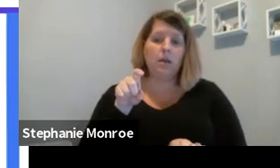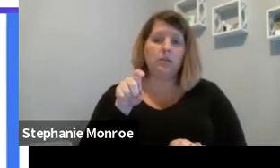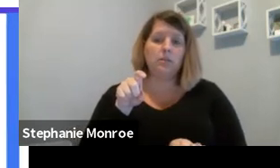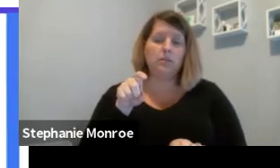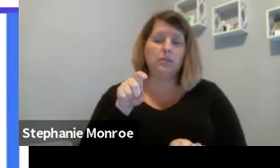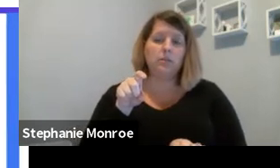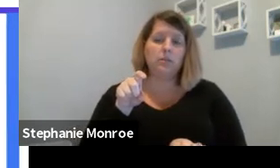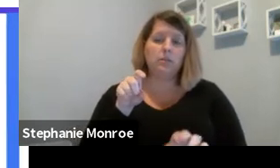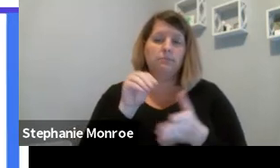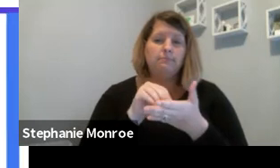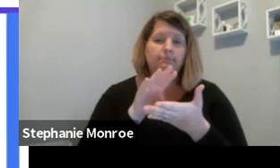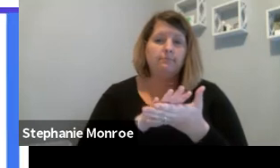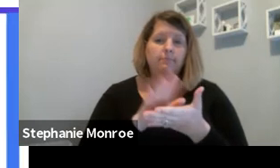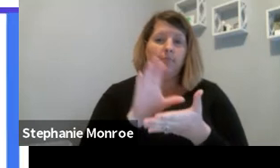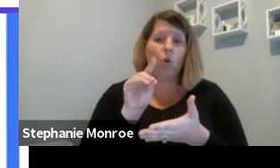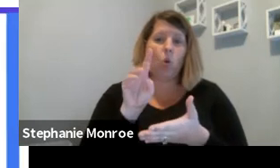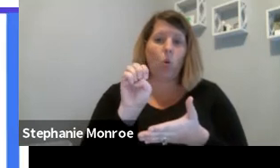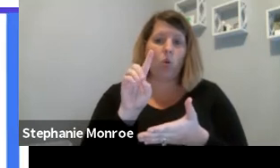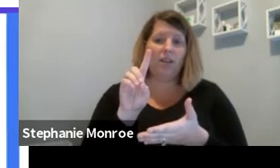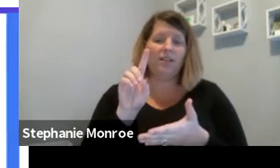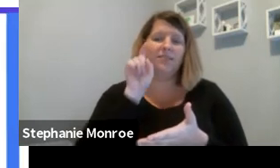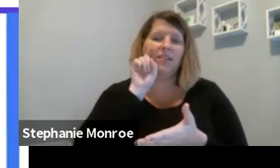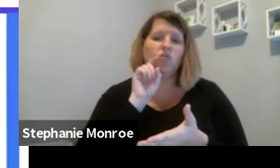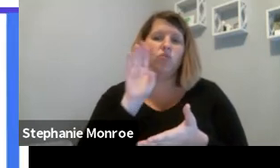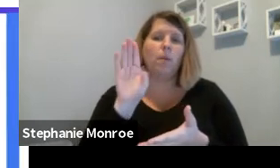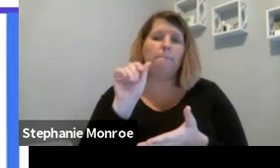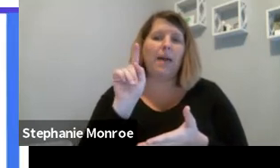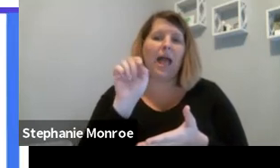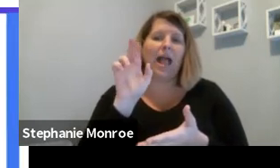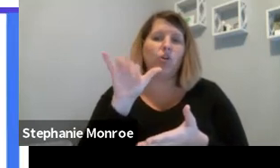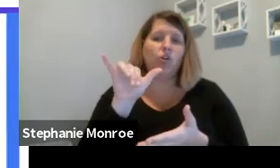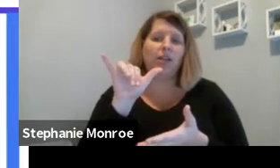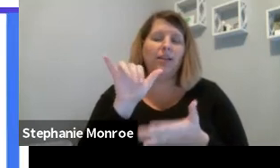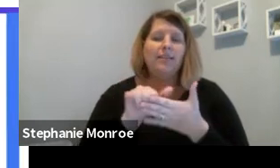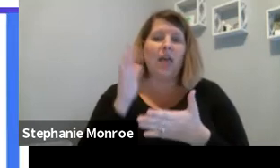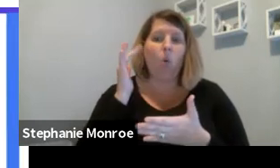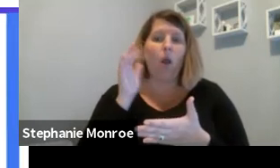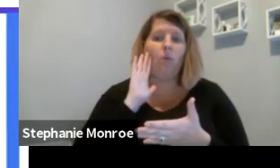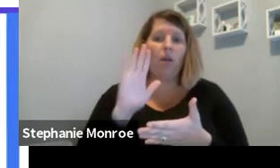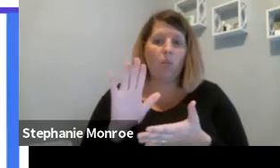as a sexual battery. This is why we will reiterate the importance